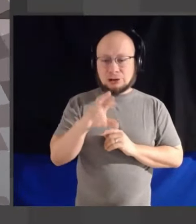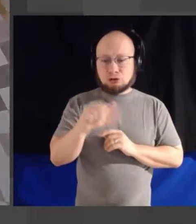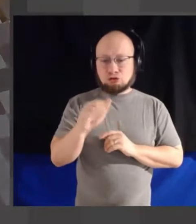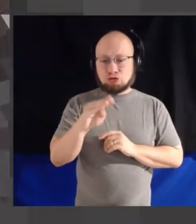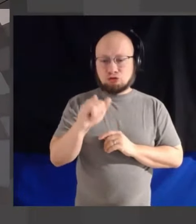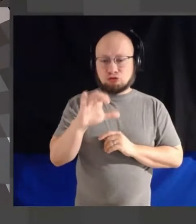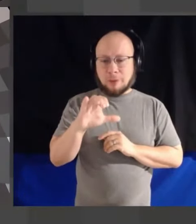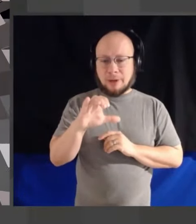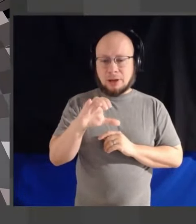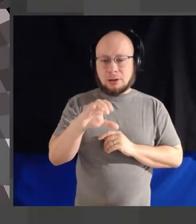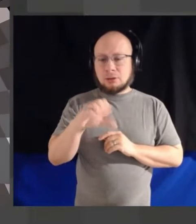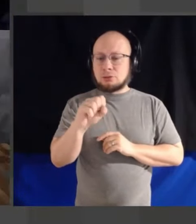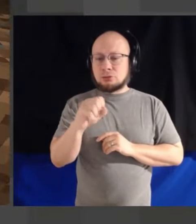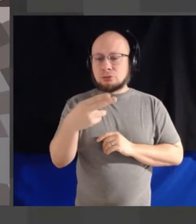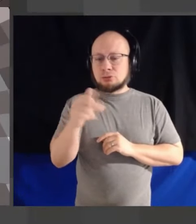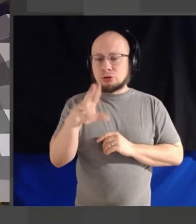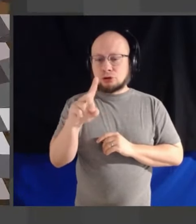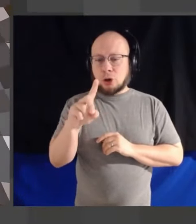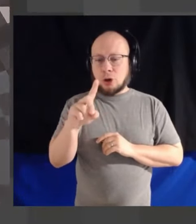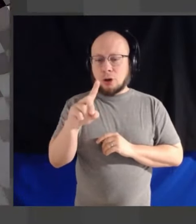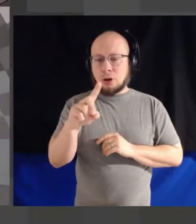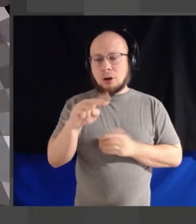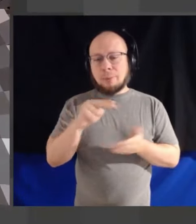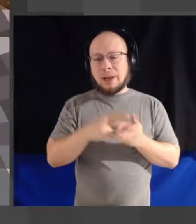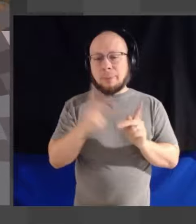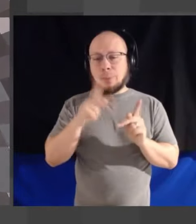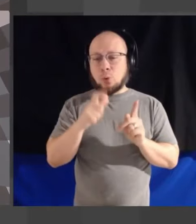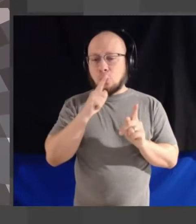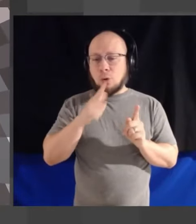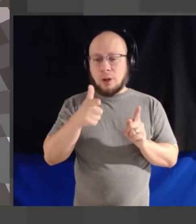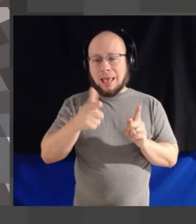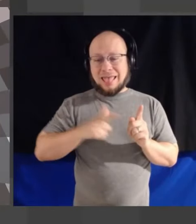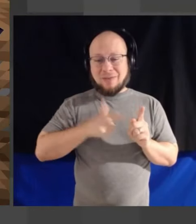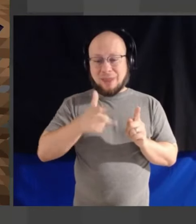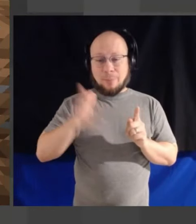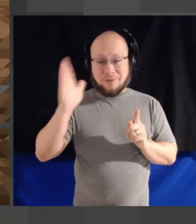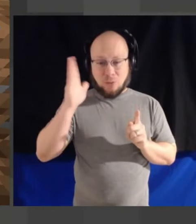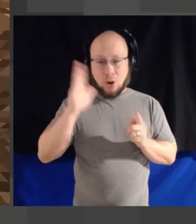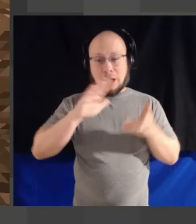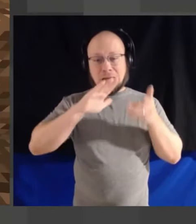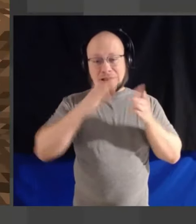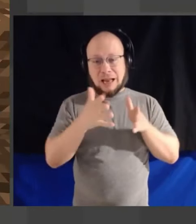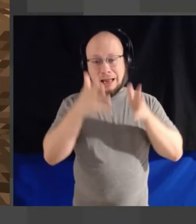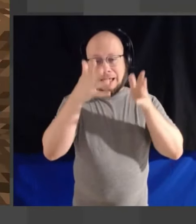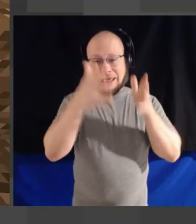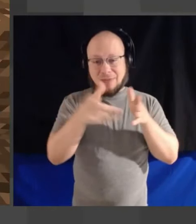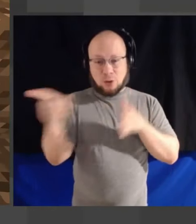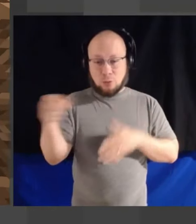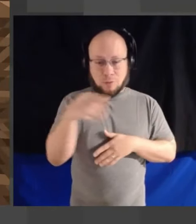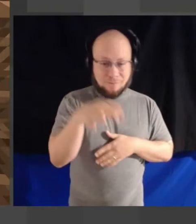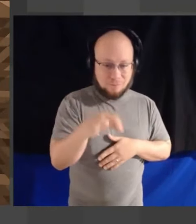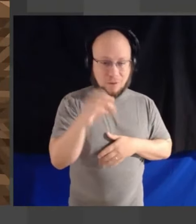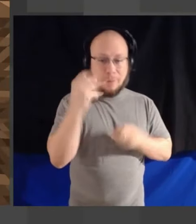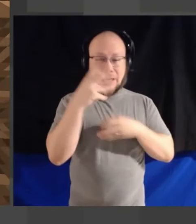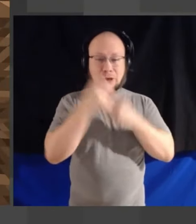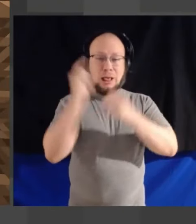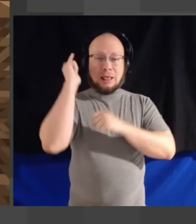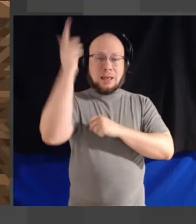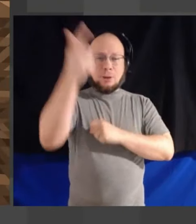ARTIFACTS AND WE GOT A CERAMIC SHARD WHICH IS HOW WHOEVER LIVED HERE USED TO TELL AND PASS ON